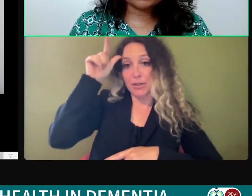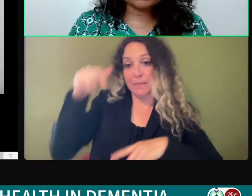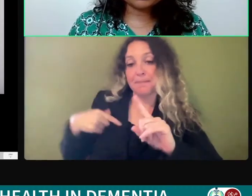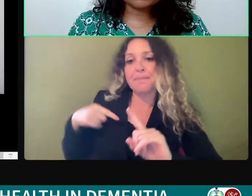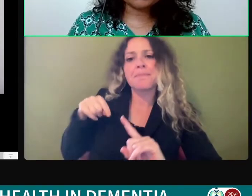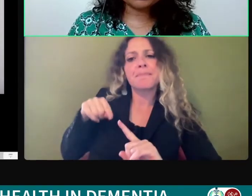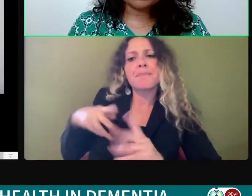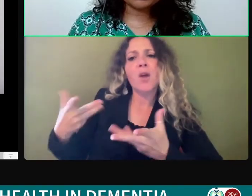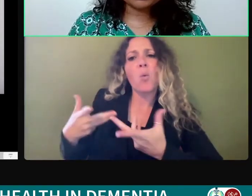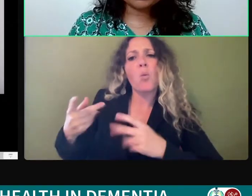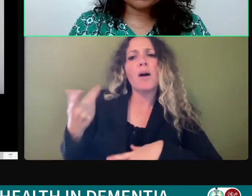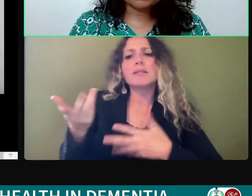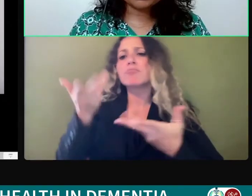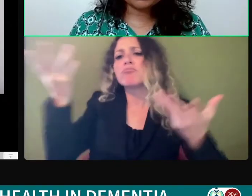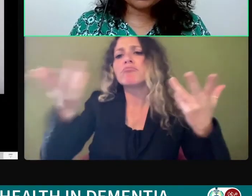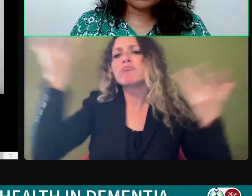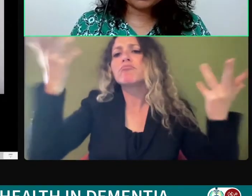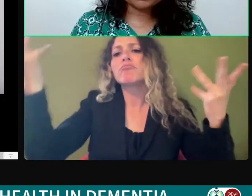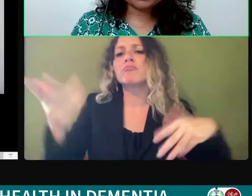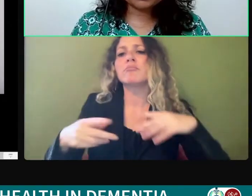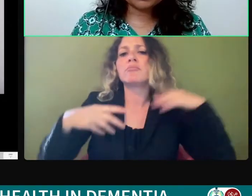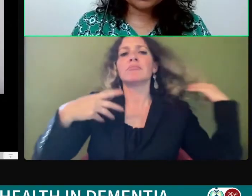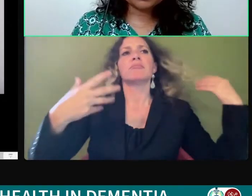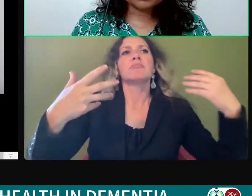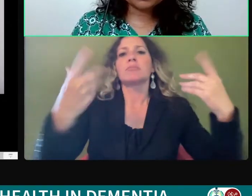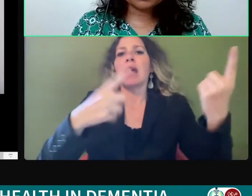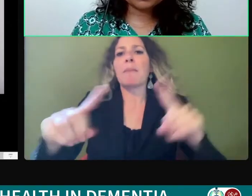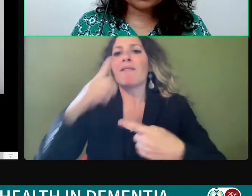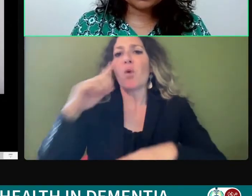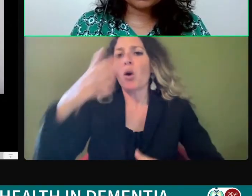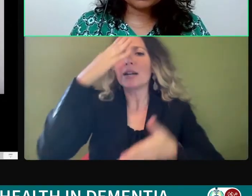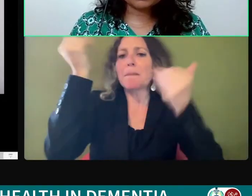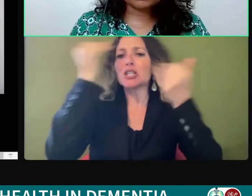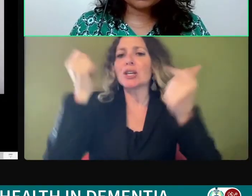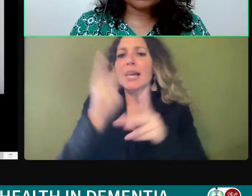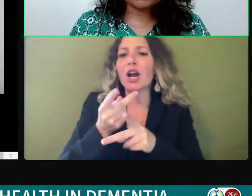what's on the horizon for dementia care? >> Sharon Sha: It's really exciting,